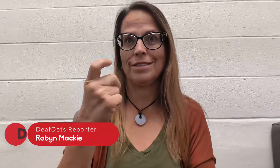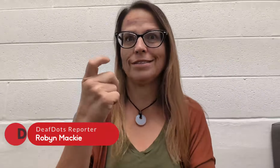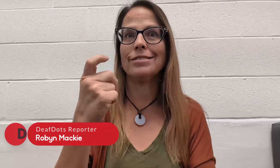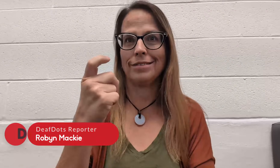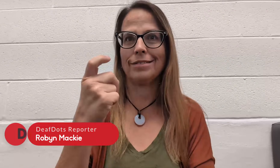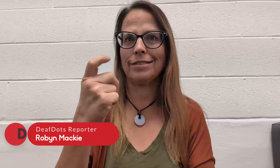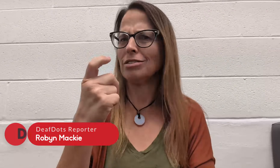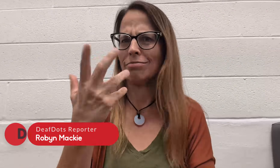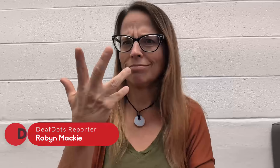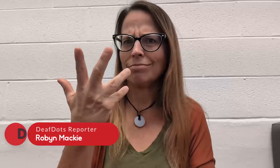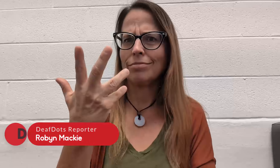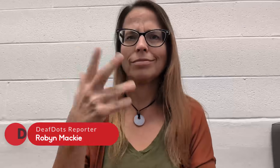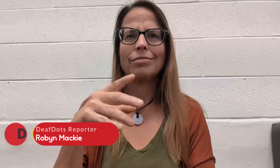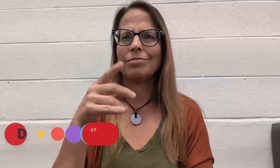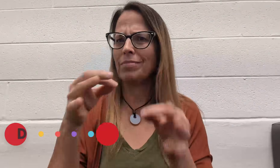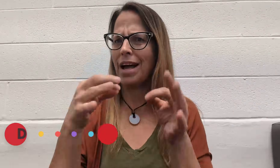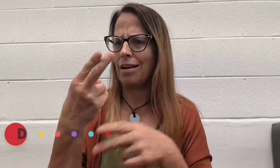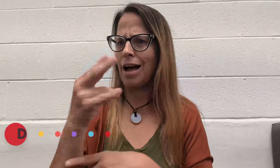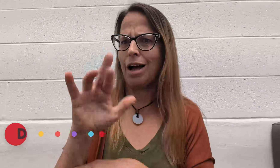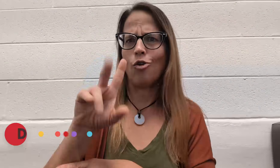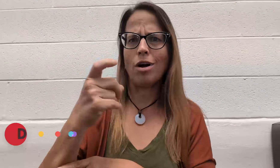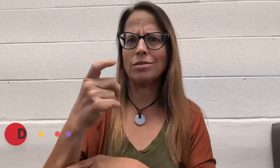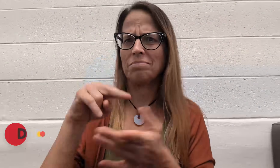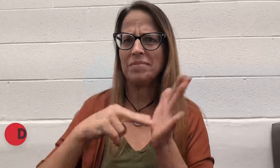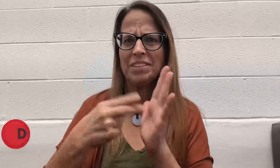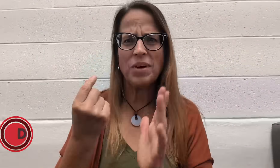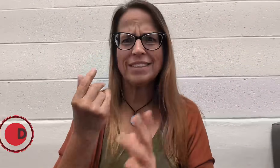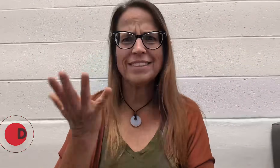Could you explain what HYROX is?